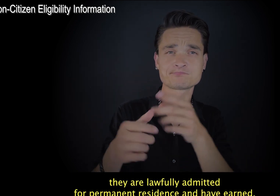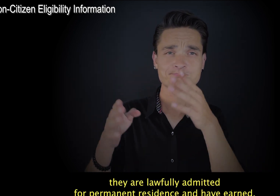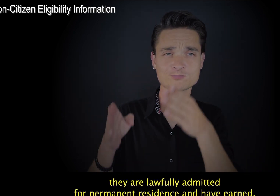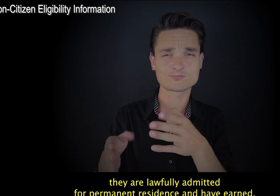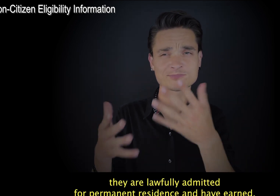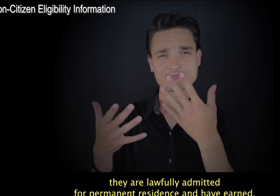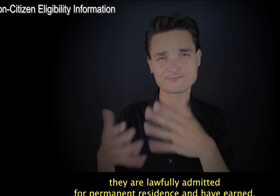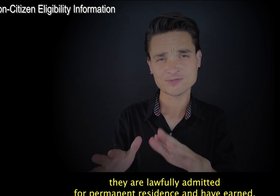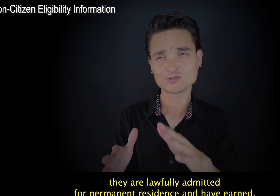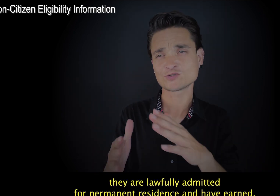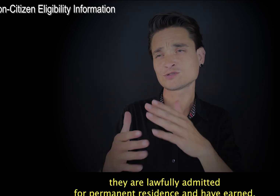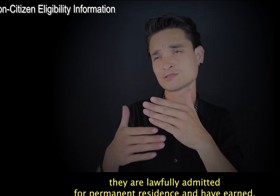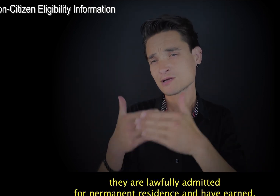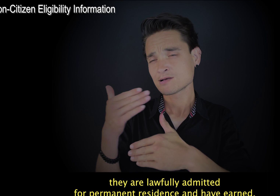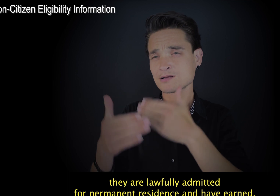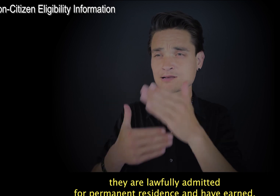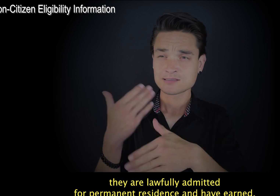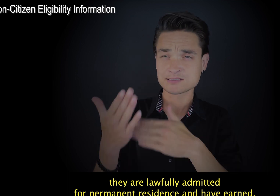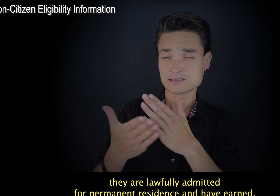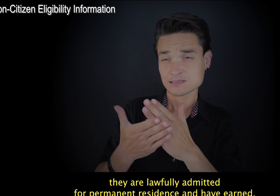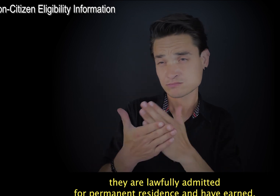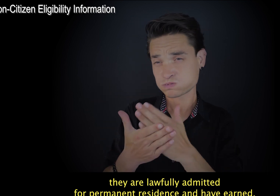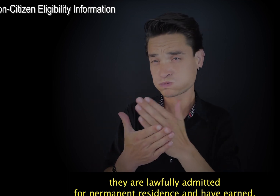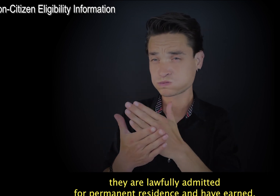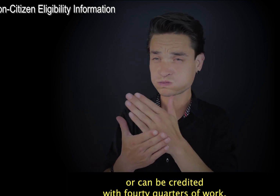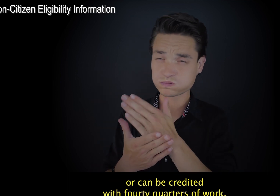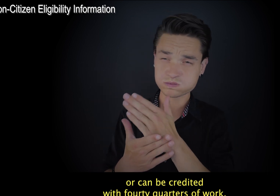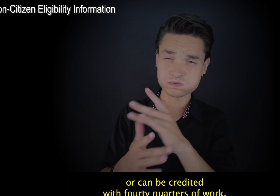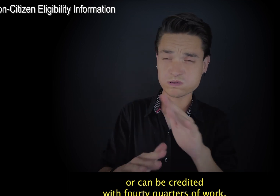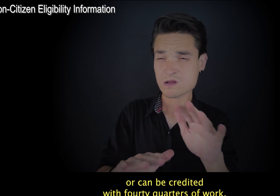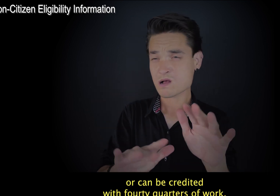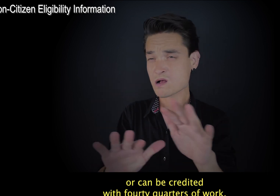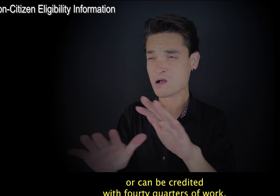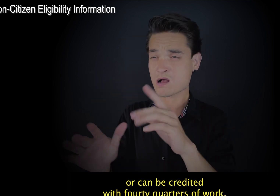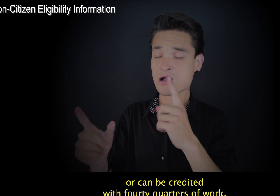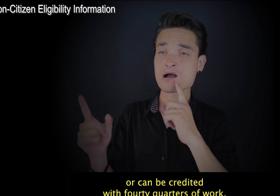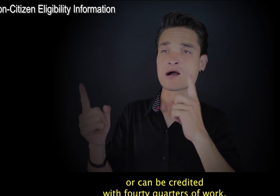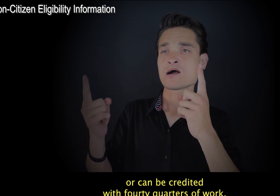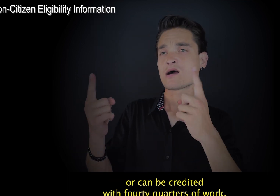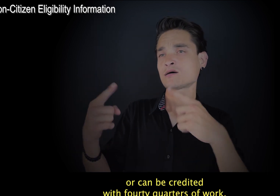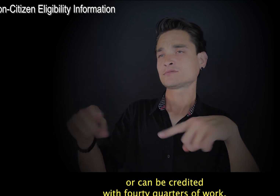they are lawfully admitted for permanent residence and have earned, or can be credited with fourty quarters of work,